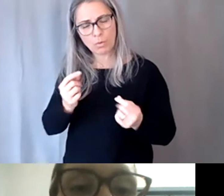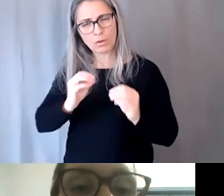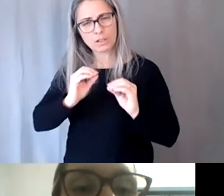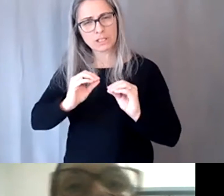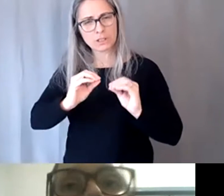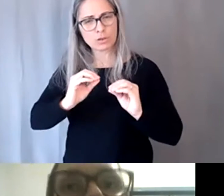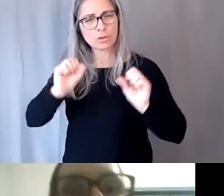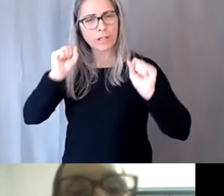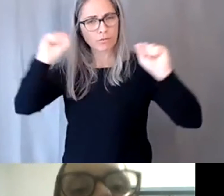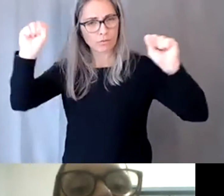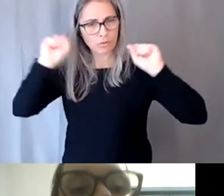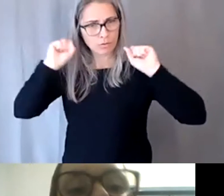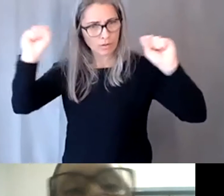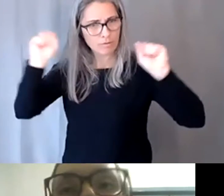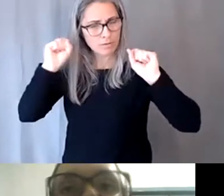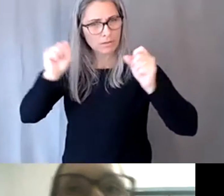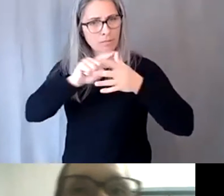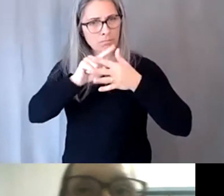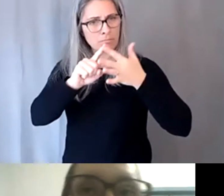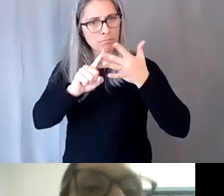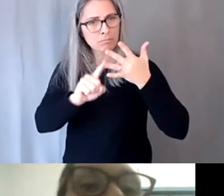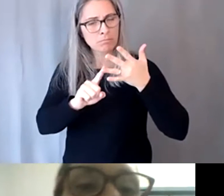but trying to show